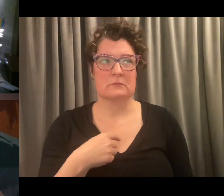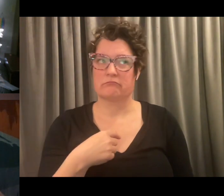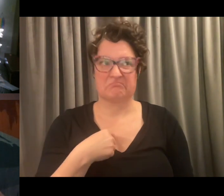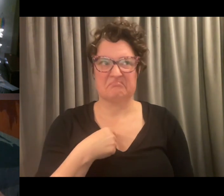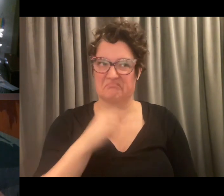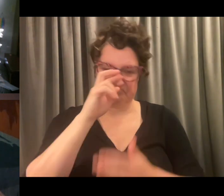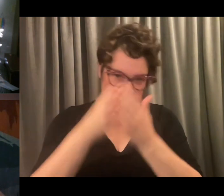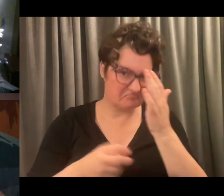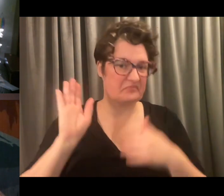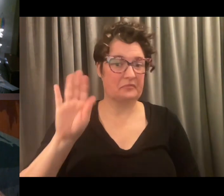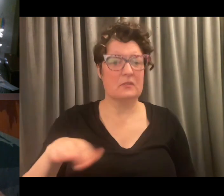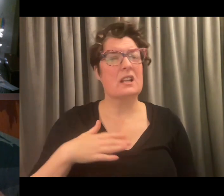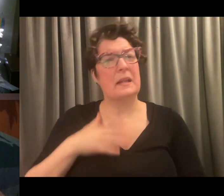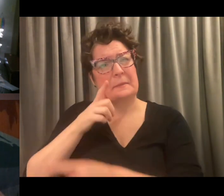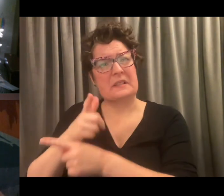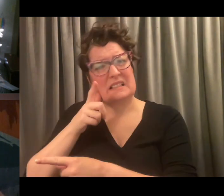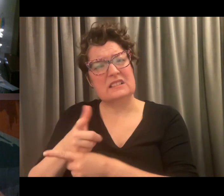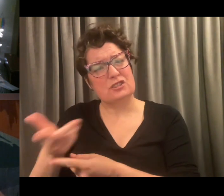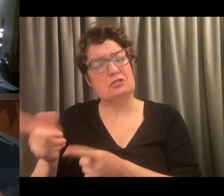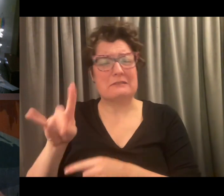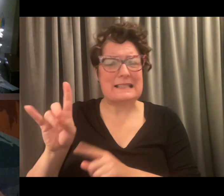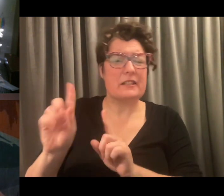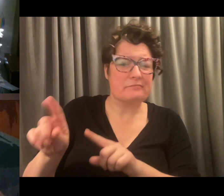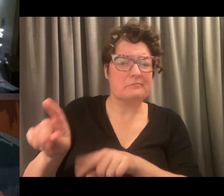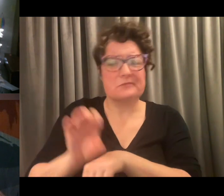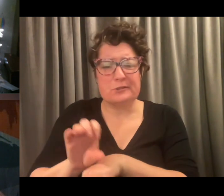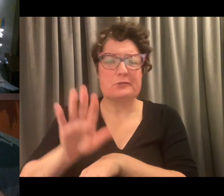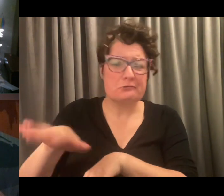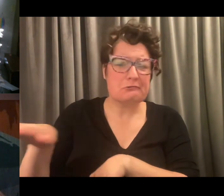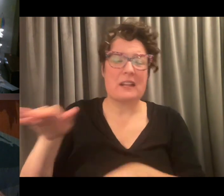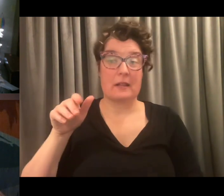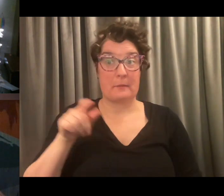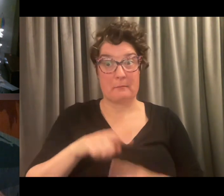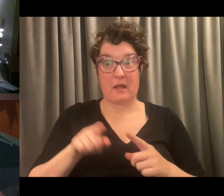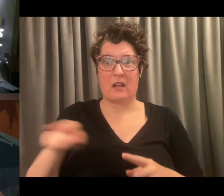you know, they went to church or whatever, but I don't think they like, took it to heart or like dove in deep like I did.